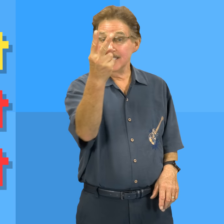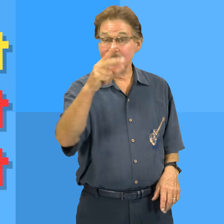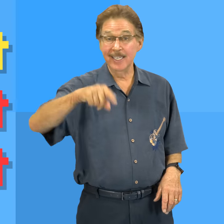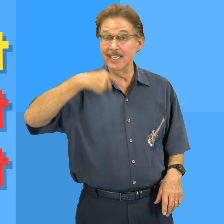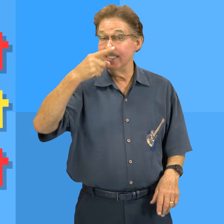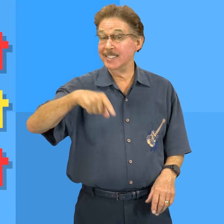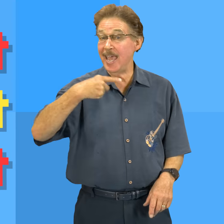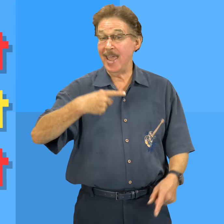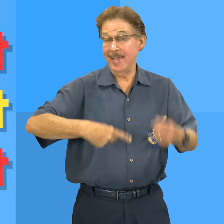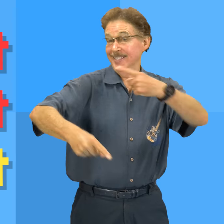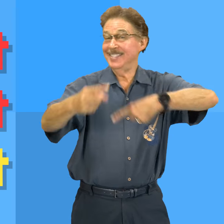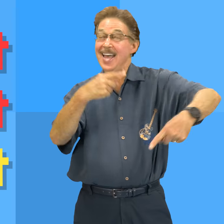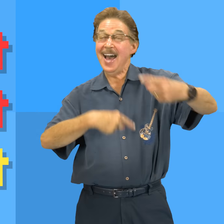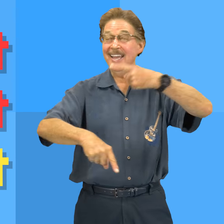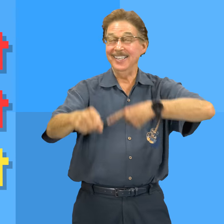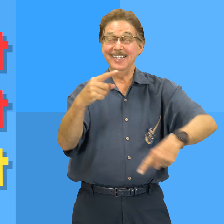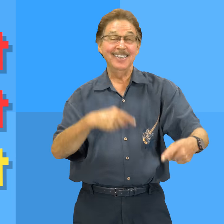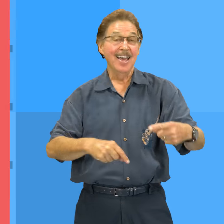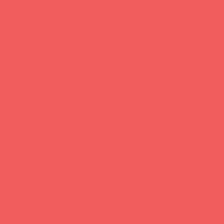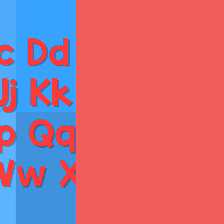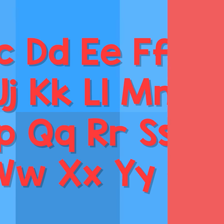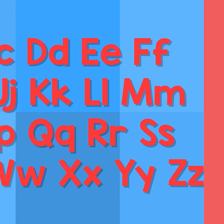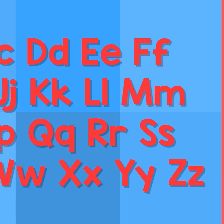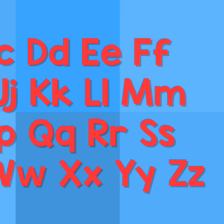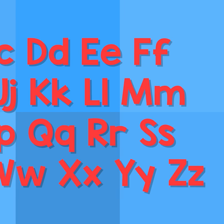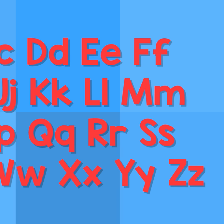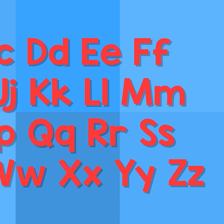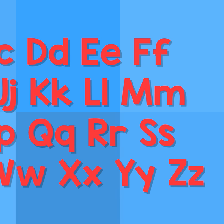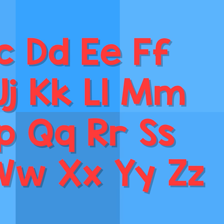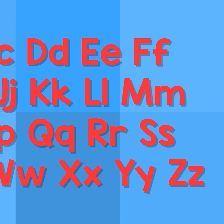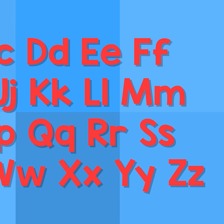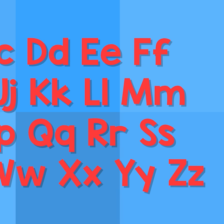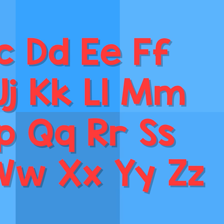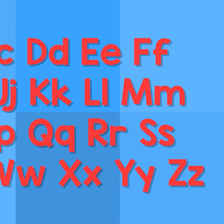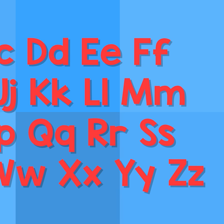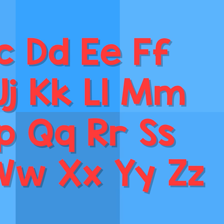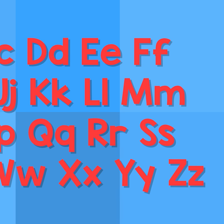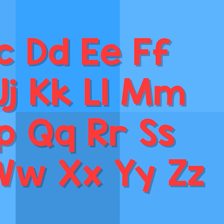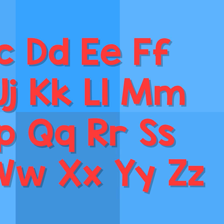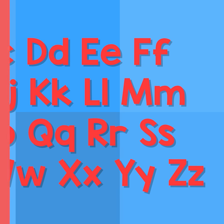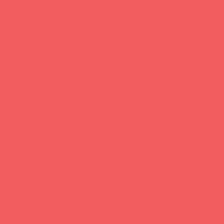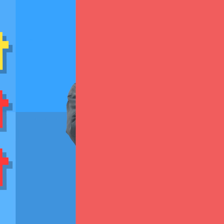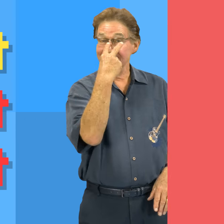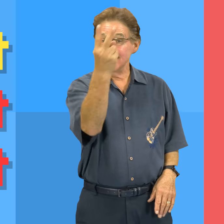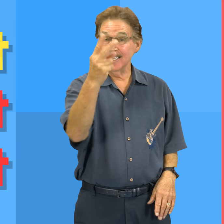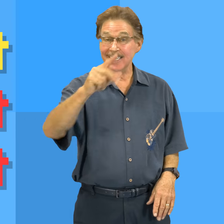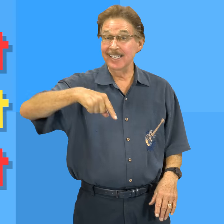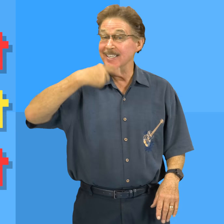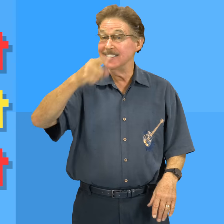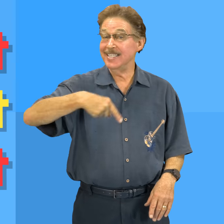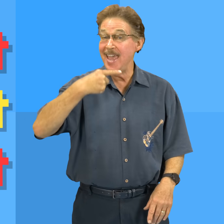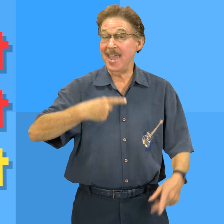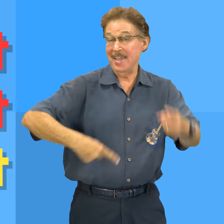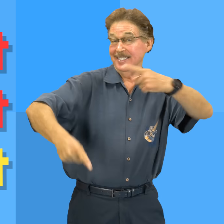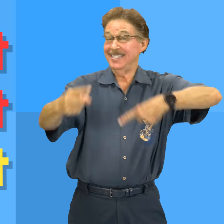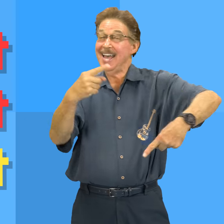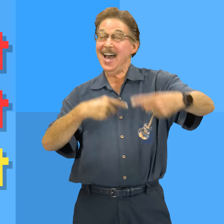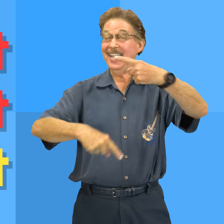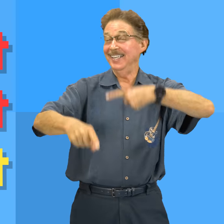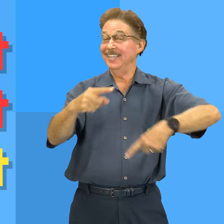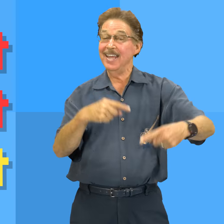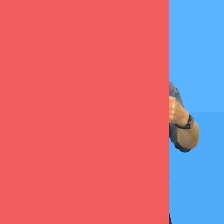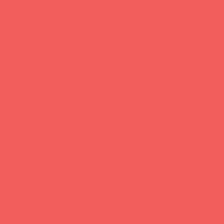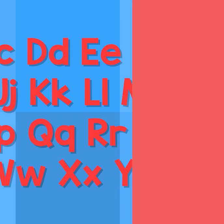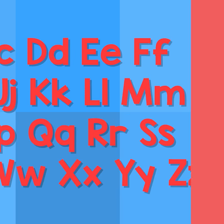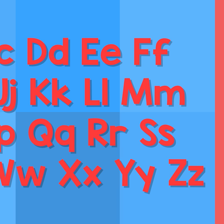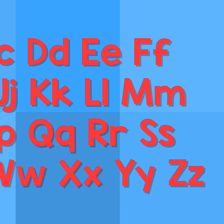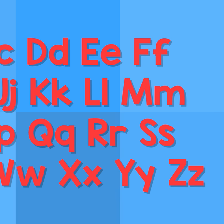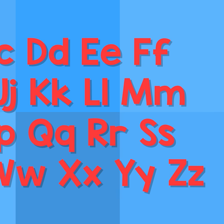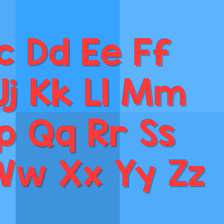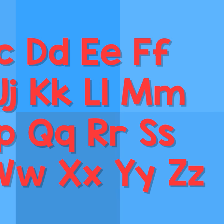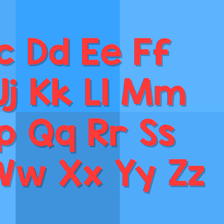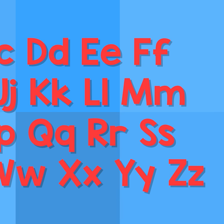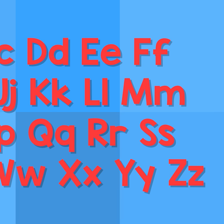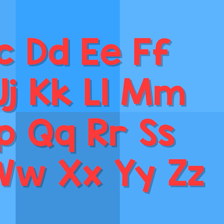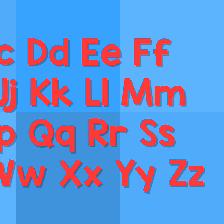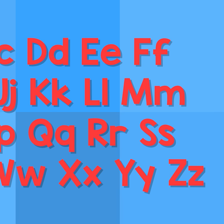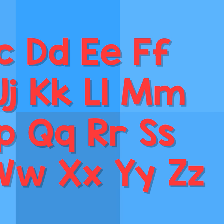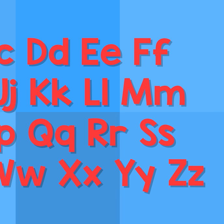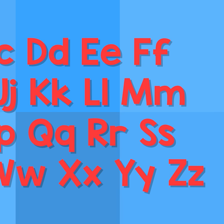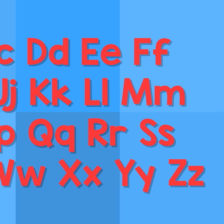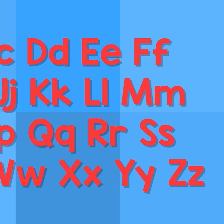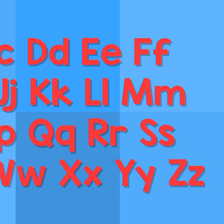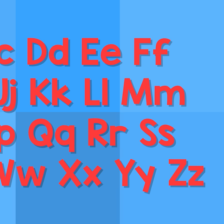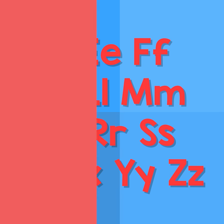See it, Say it, Sign it The letters of the alphabet